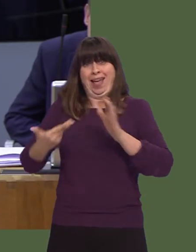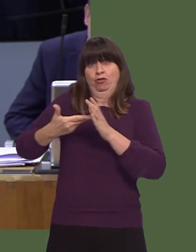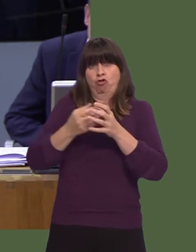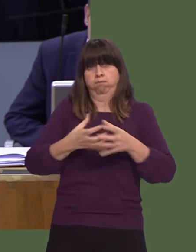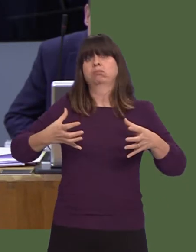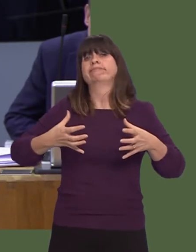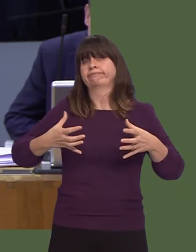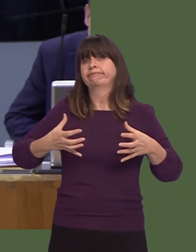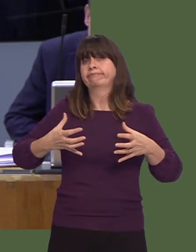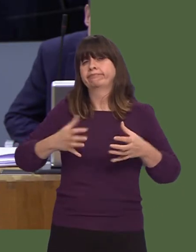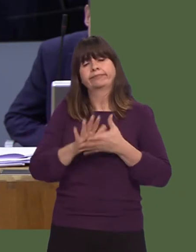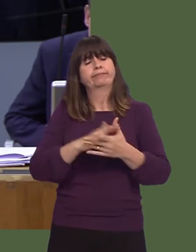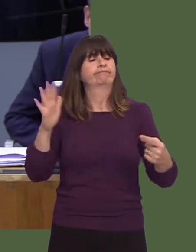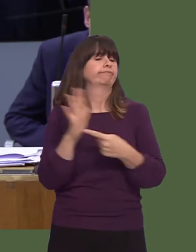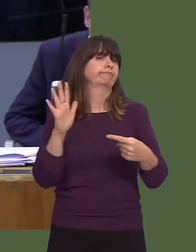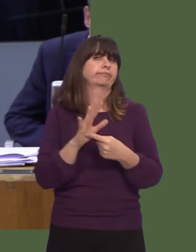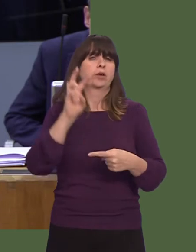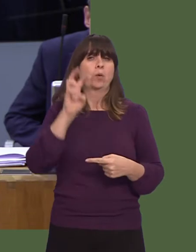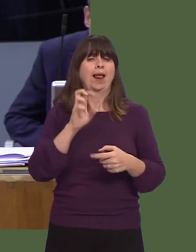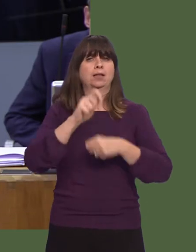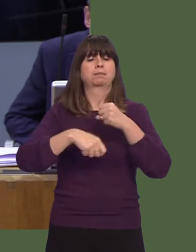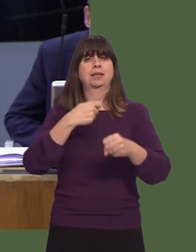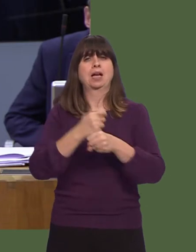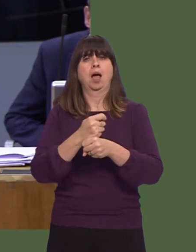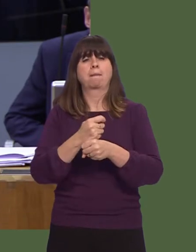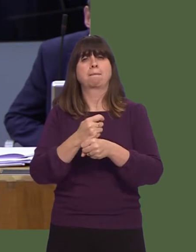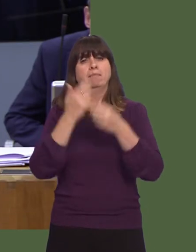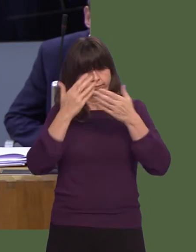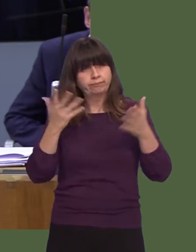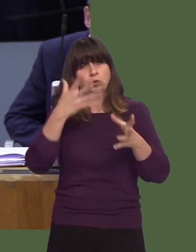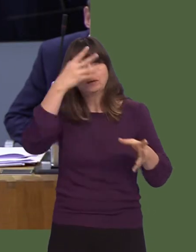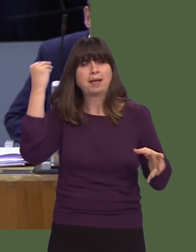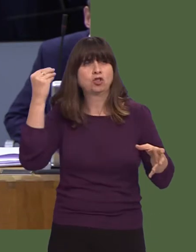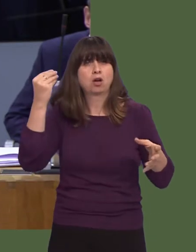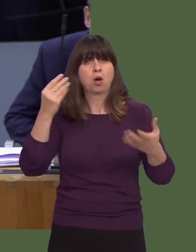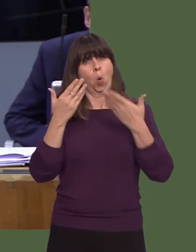vital that Wales becomes a dementia-friendly nation as soon as possible, to ensure that